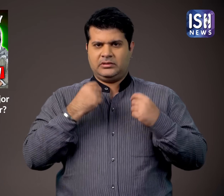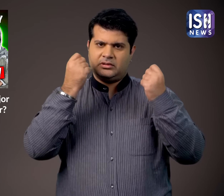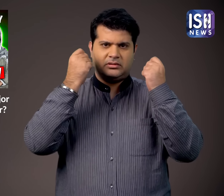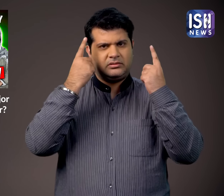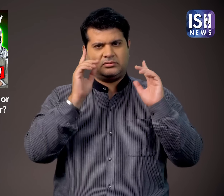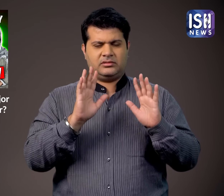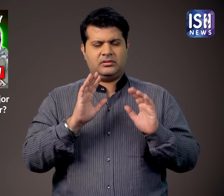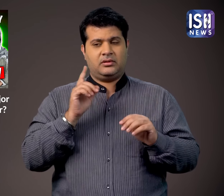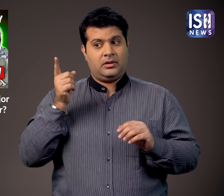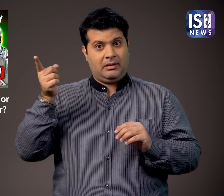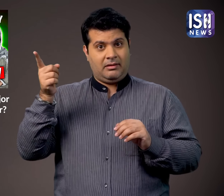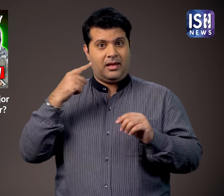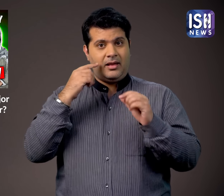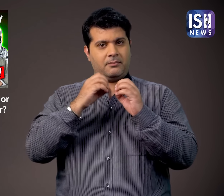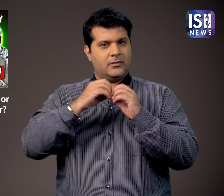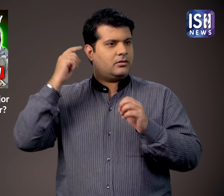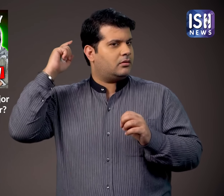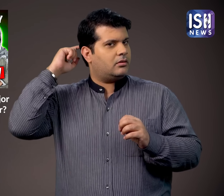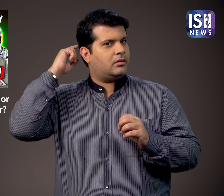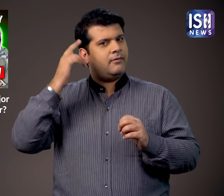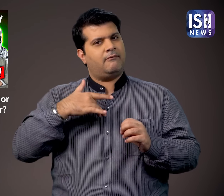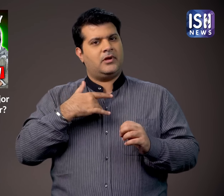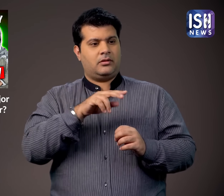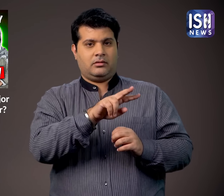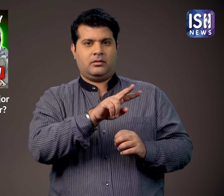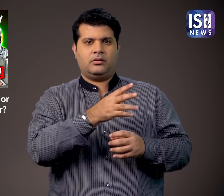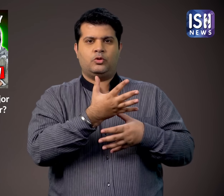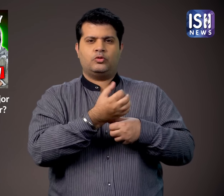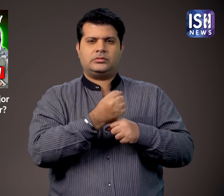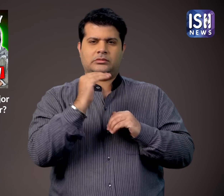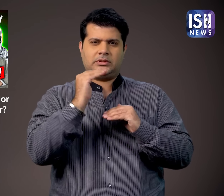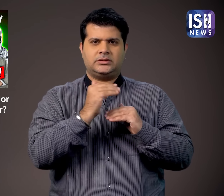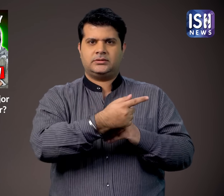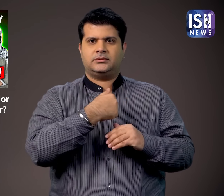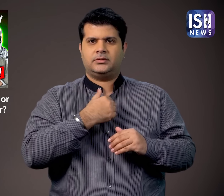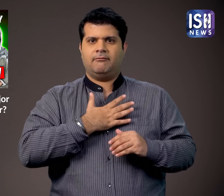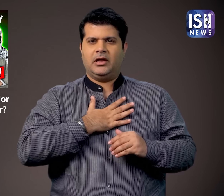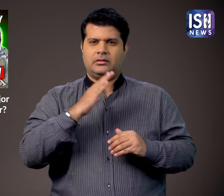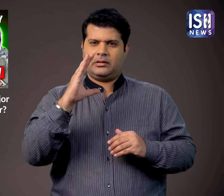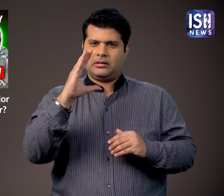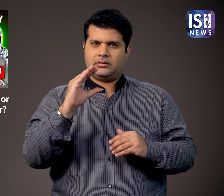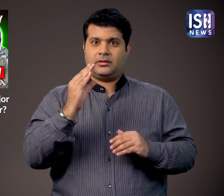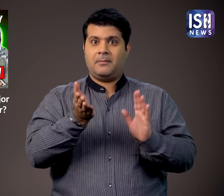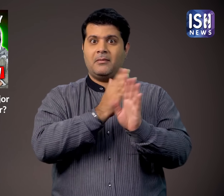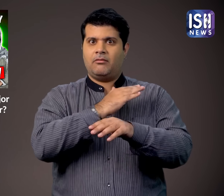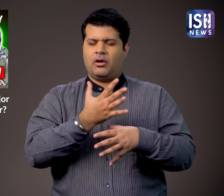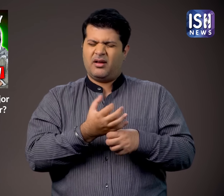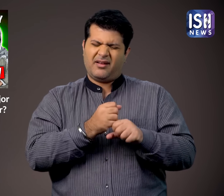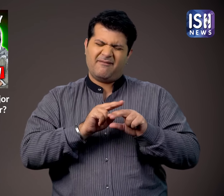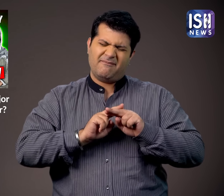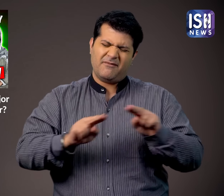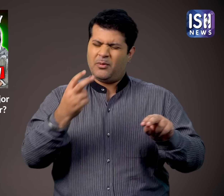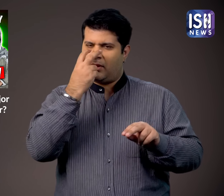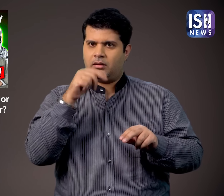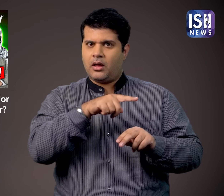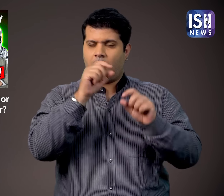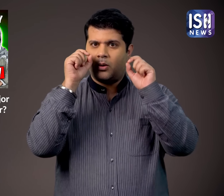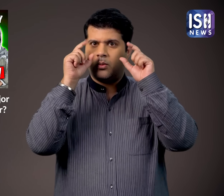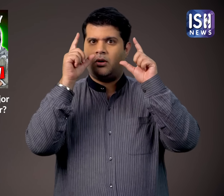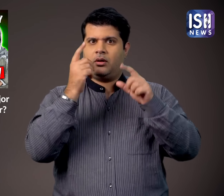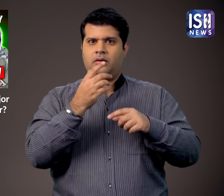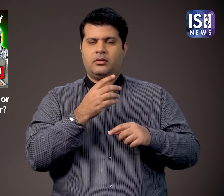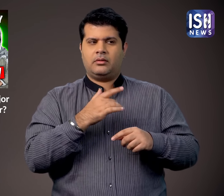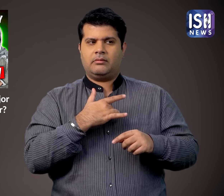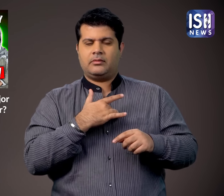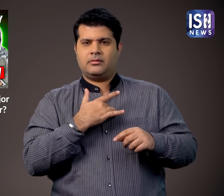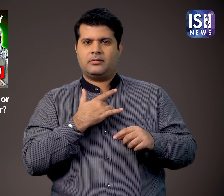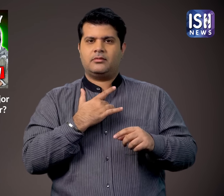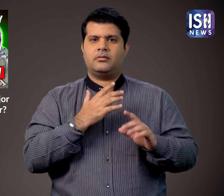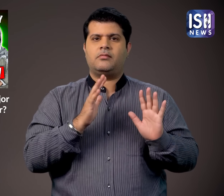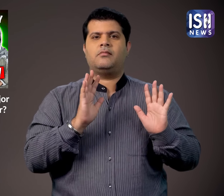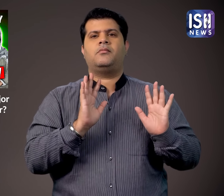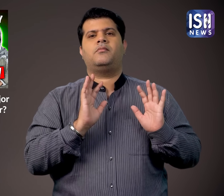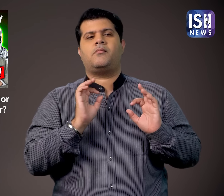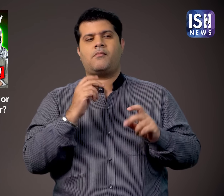He understood that their trust had decreased and they did not fully trust him.